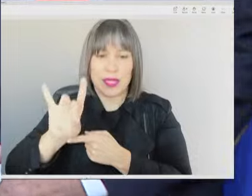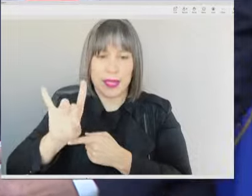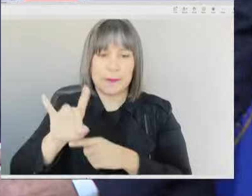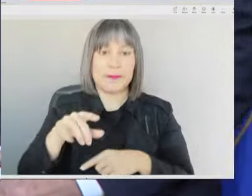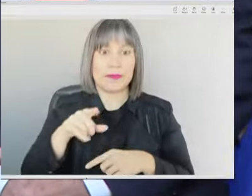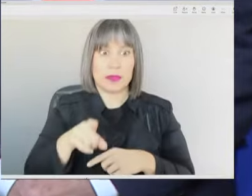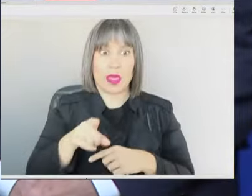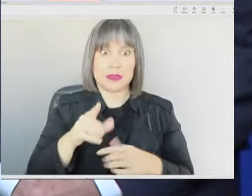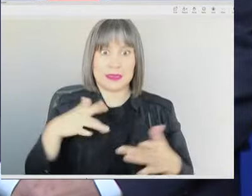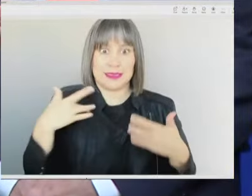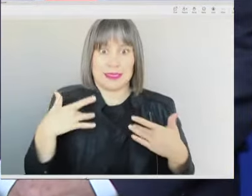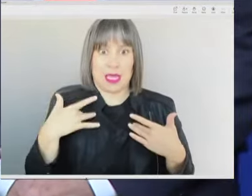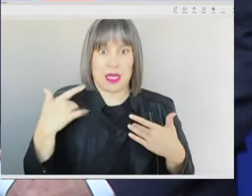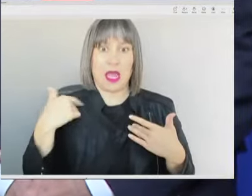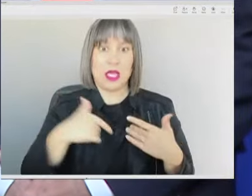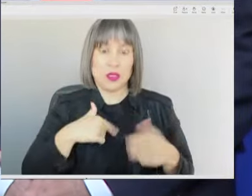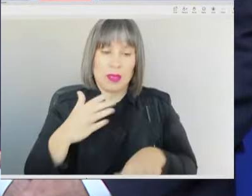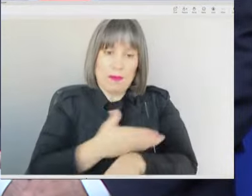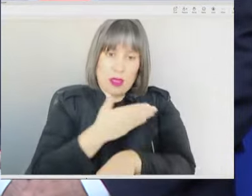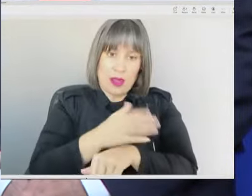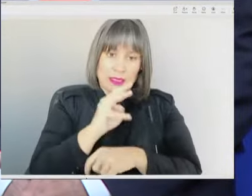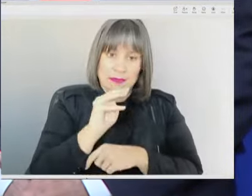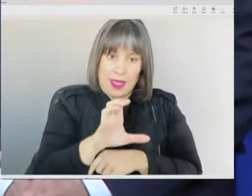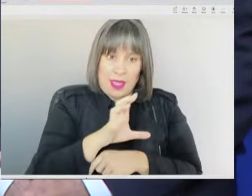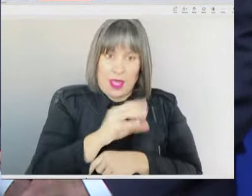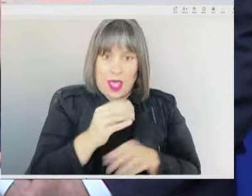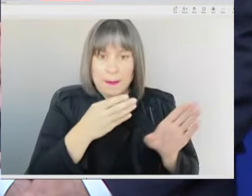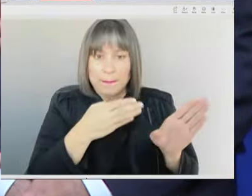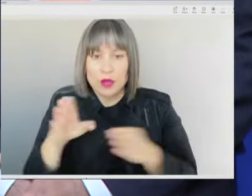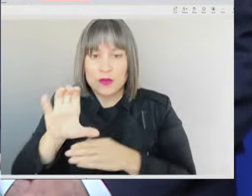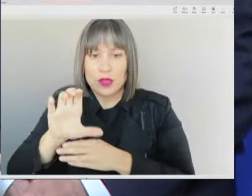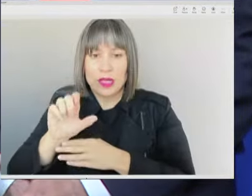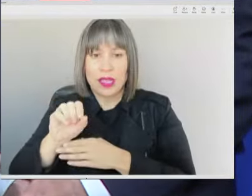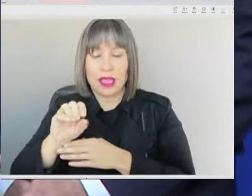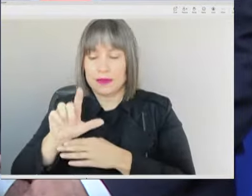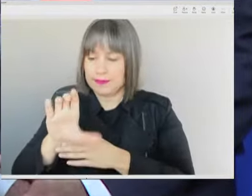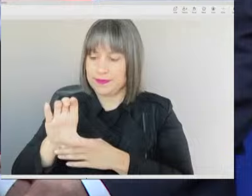into a cloud-base scalable environment. We're trying to move away from on-premise or things